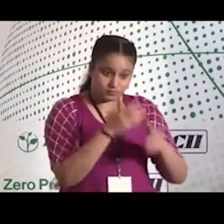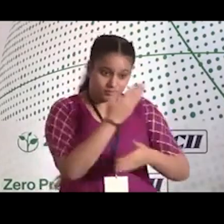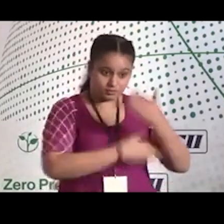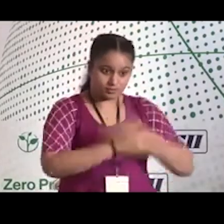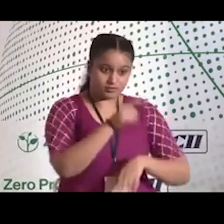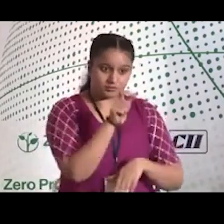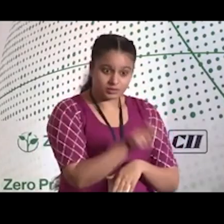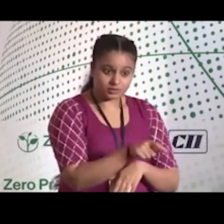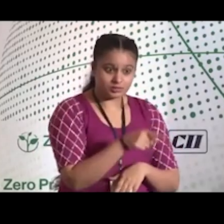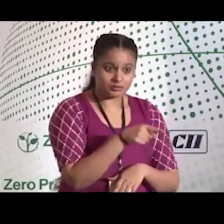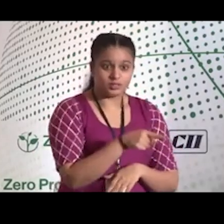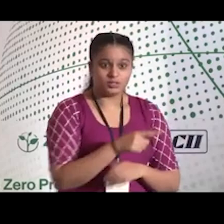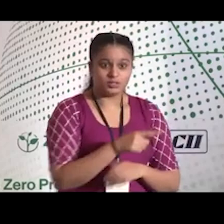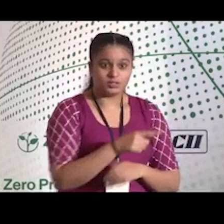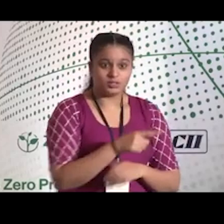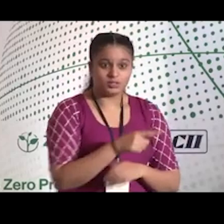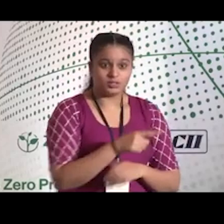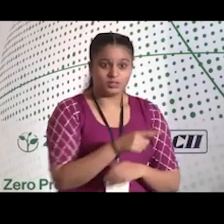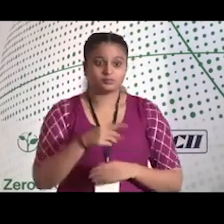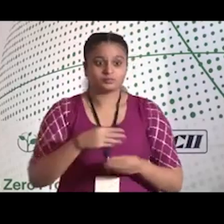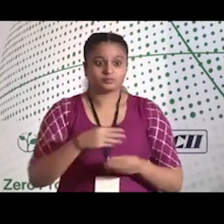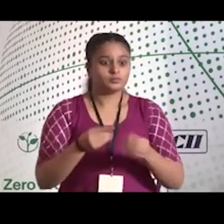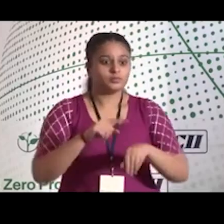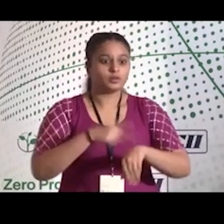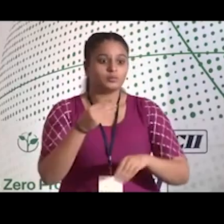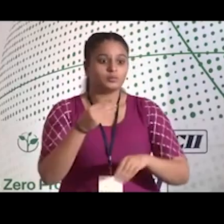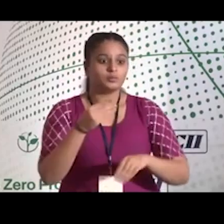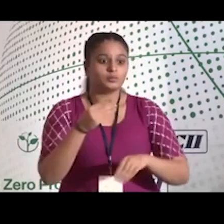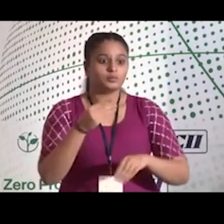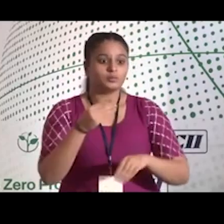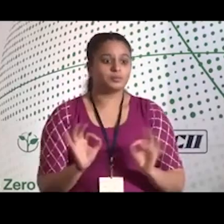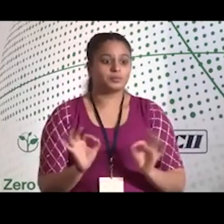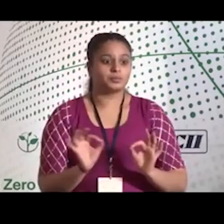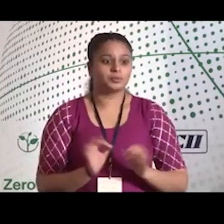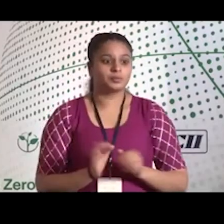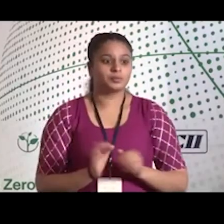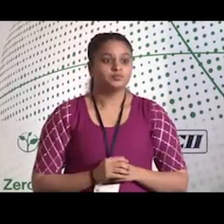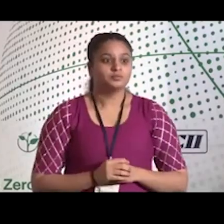they are not given the opportunity to live an empowered life